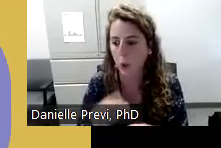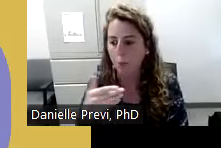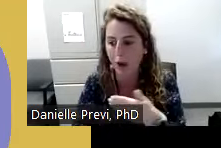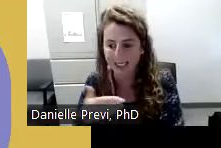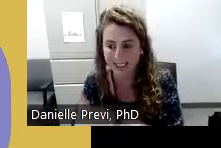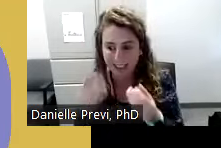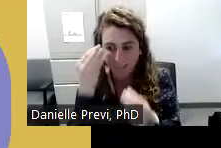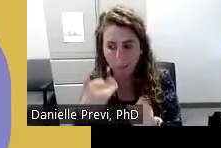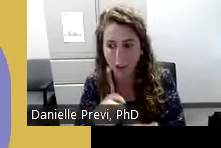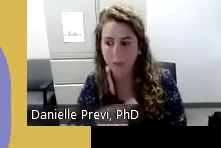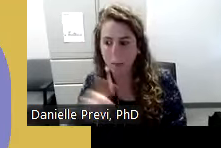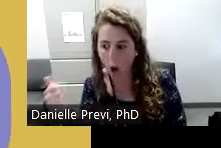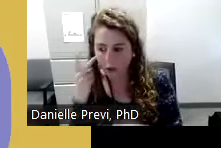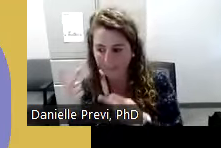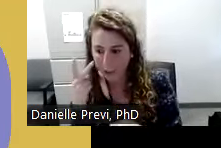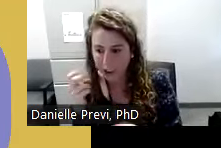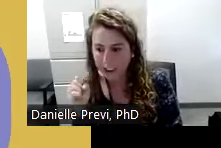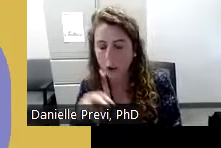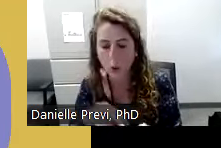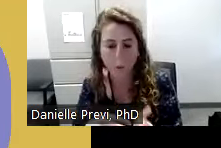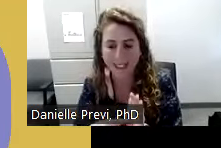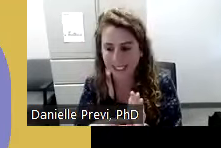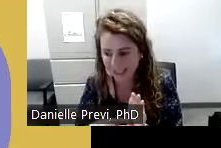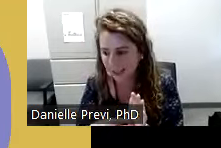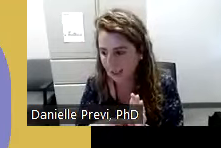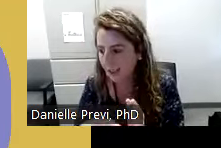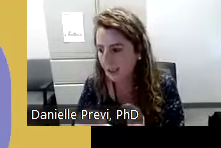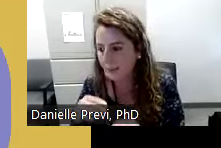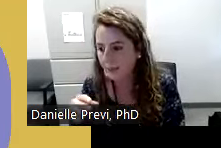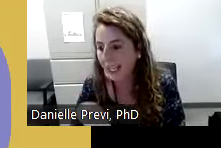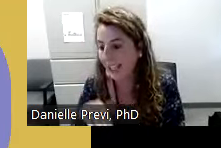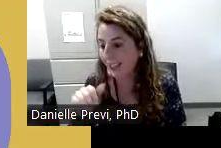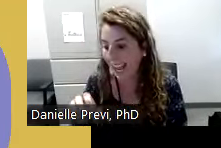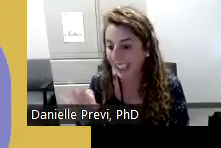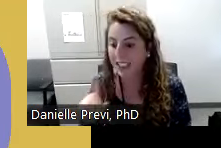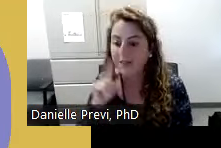that information then can be used to process from the other senses,